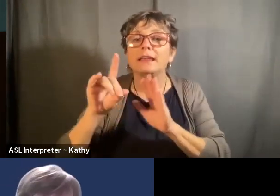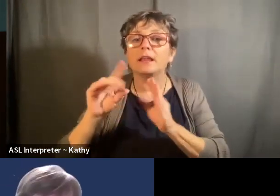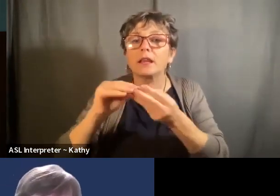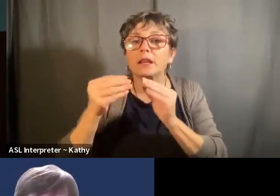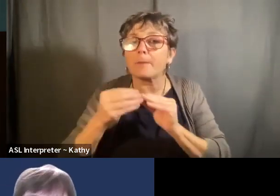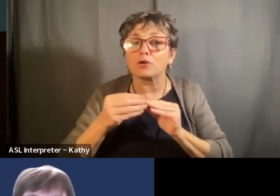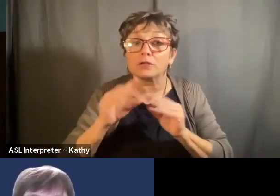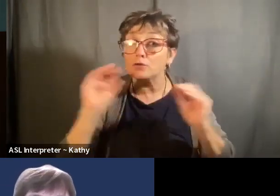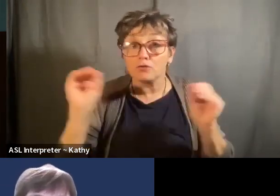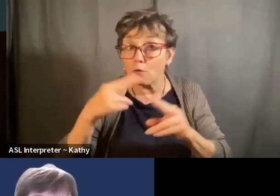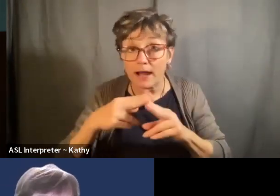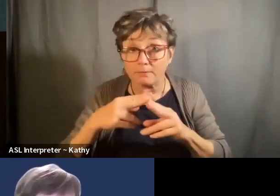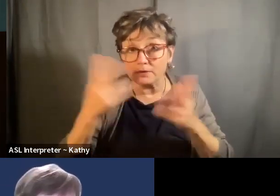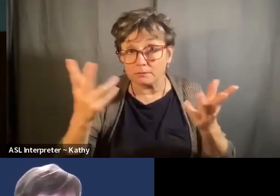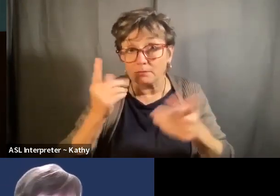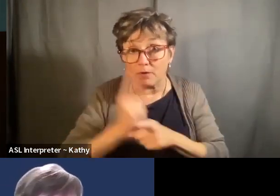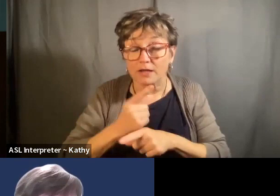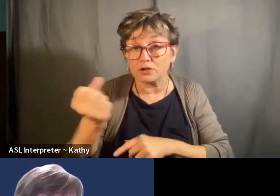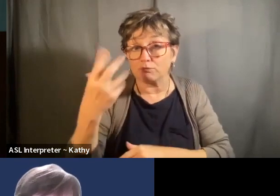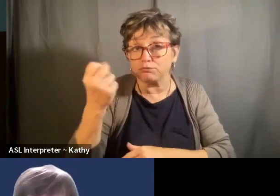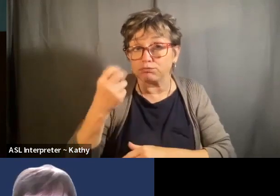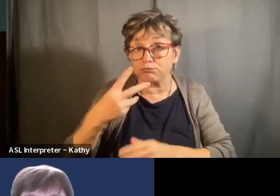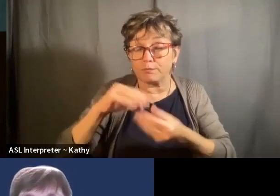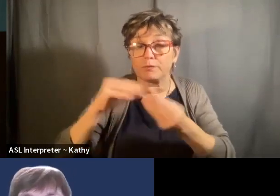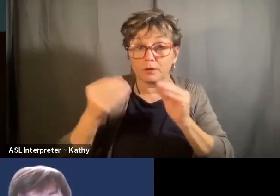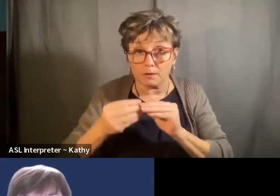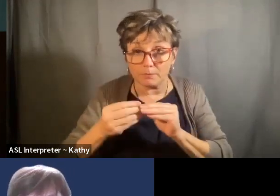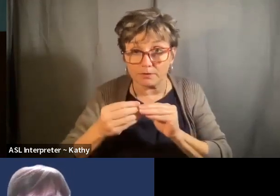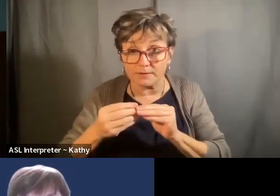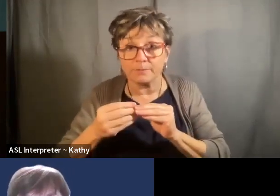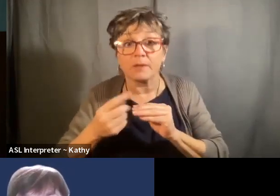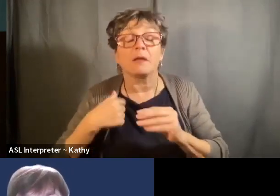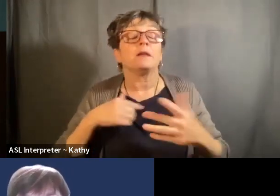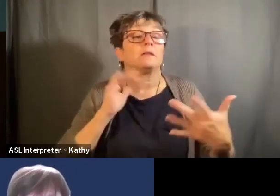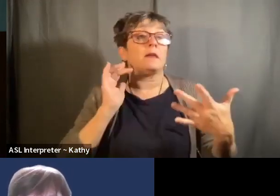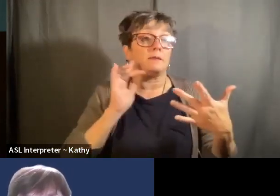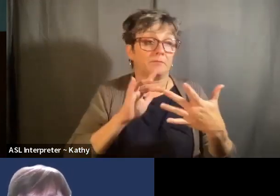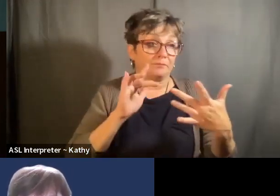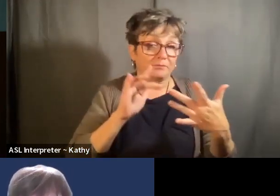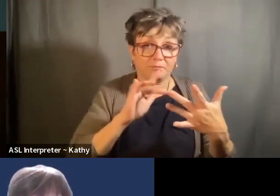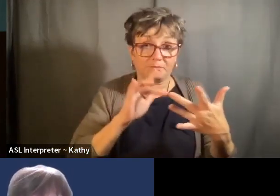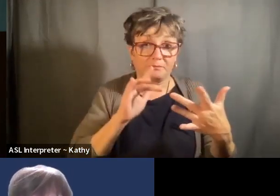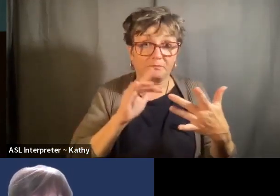IRB uh um approved recruitment language via email to the participants.